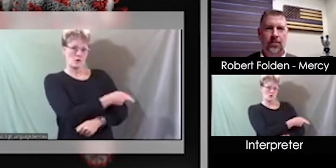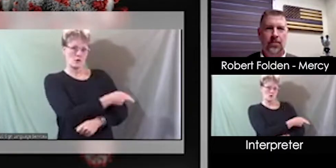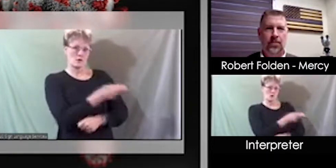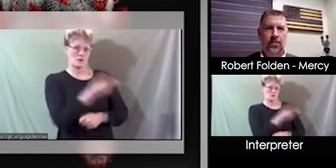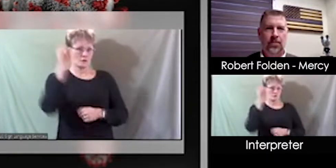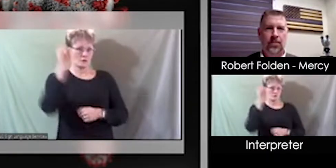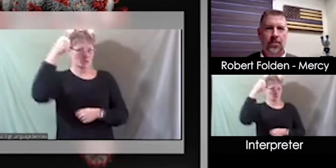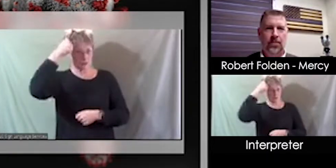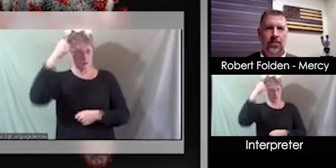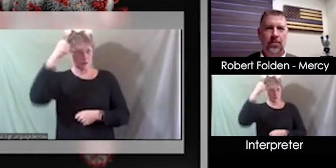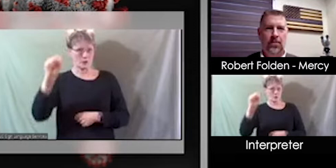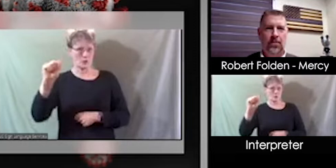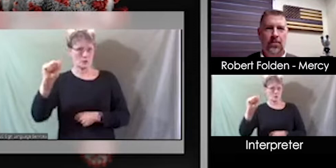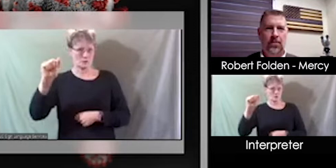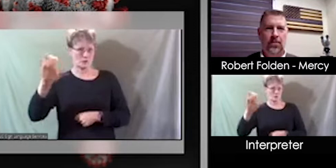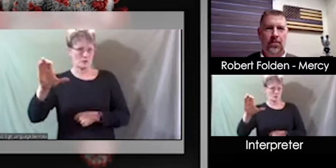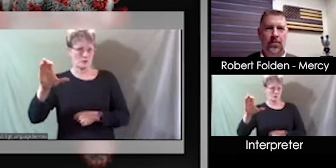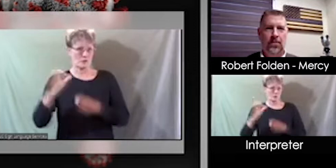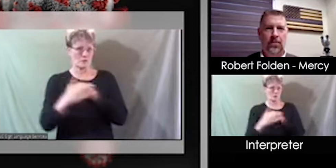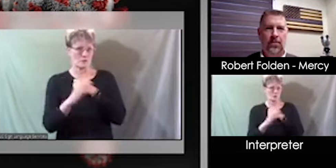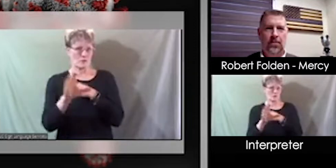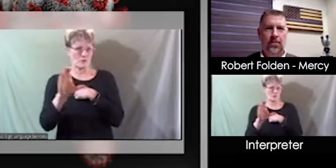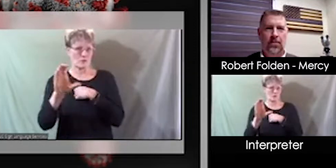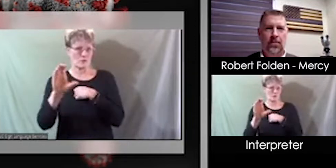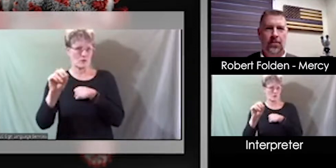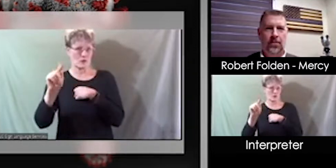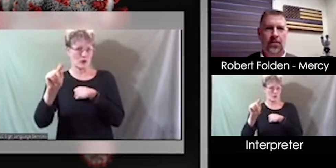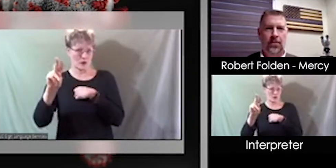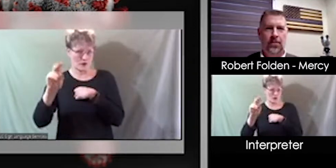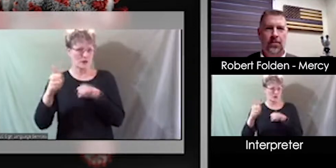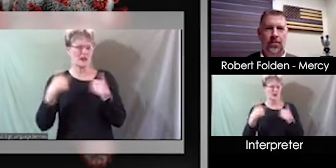and for other health issues and later in that hospitalization was tested for COVID-19